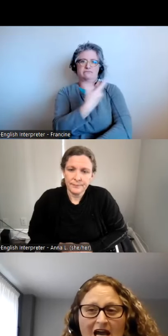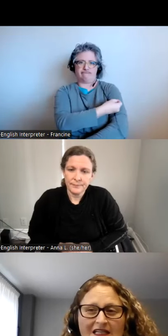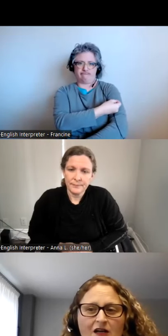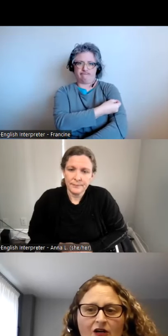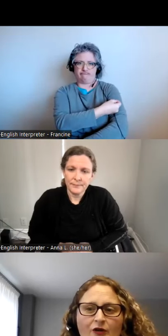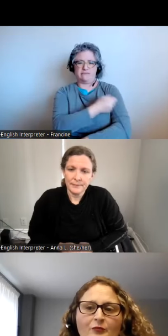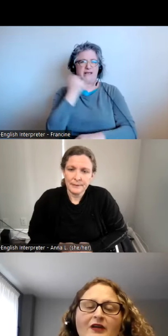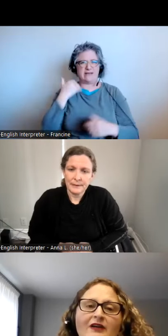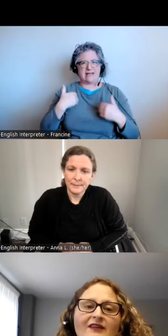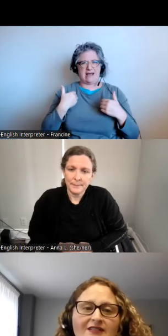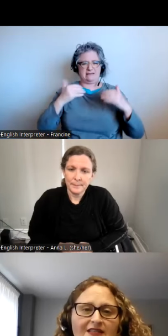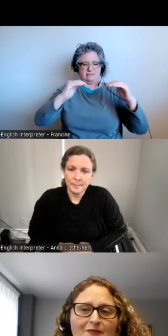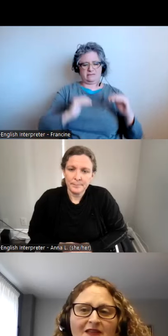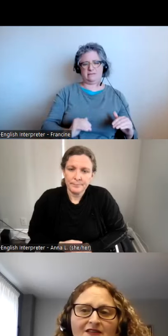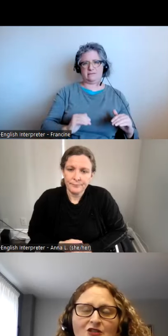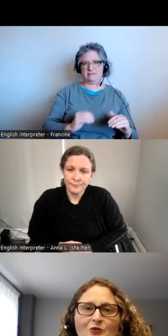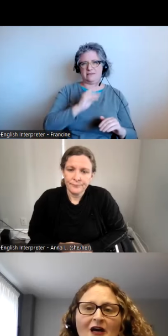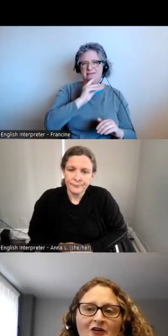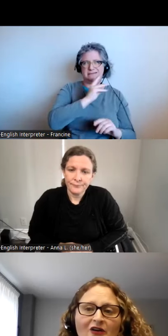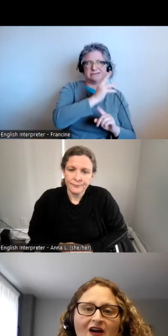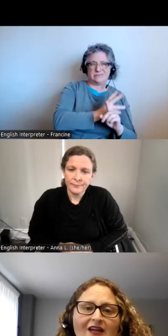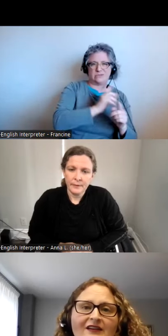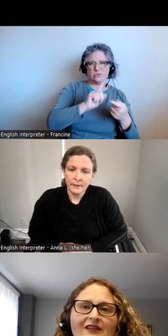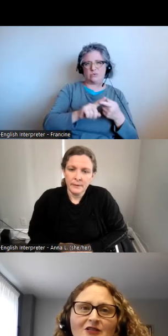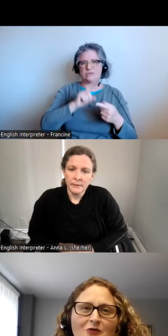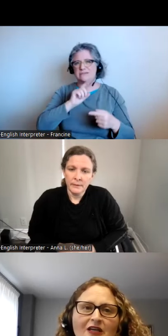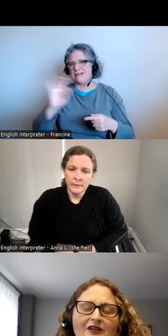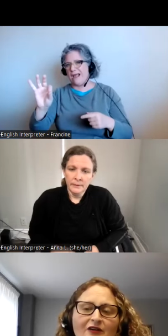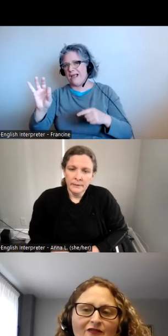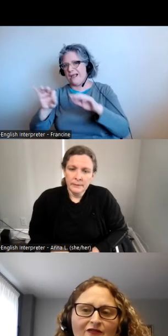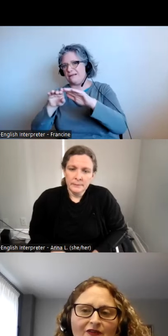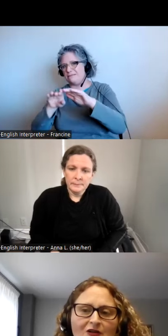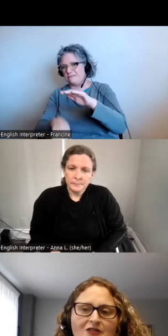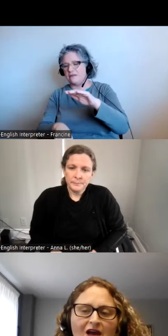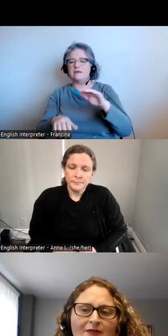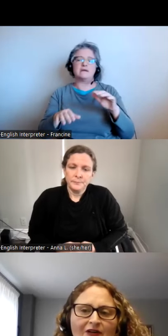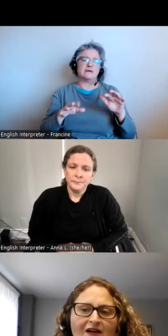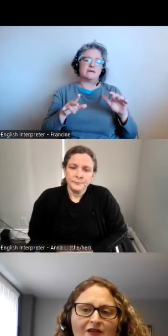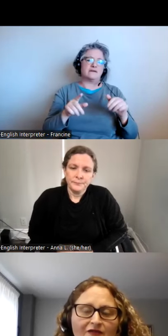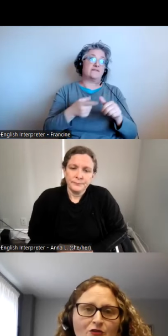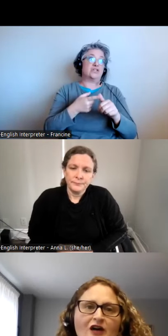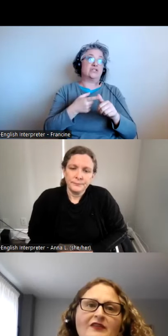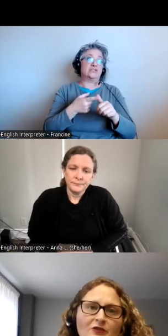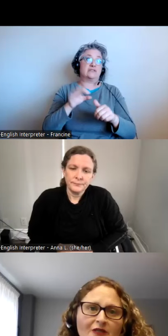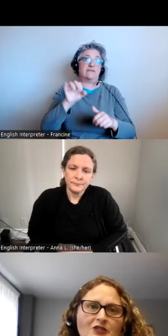then it is one dose, or if they are nine-years-old and up , they just get one dose only. But if that's the younger